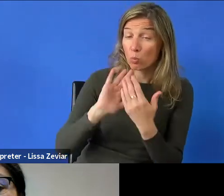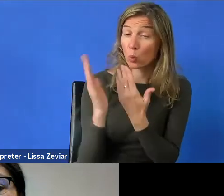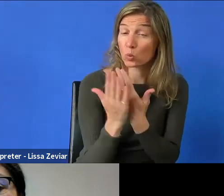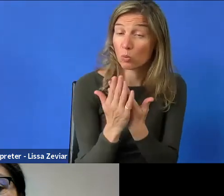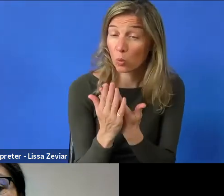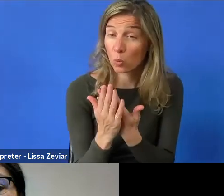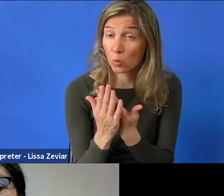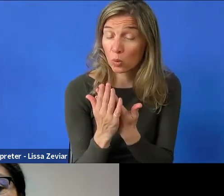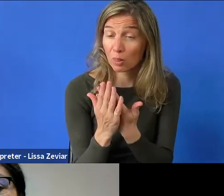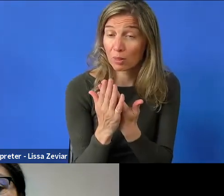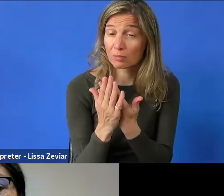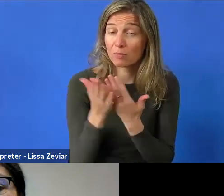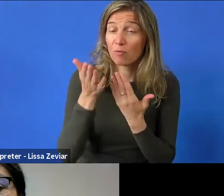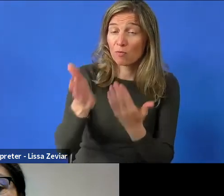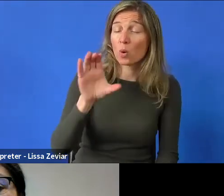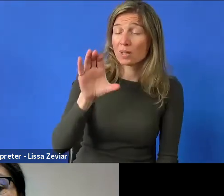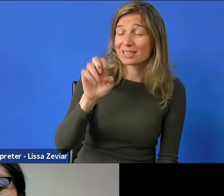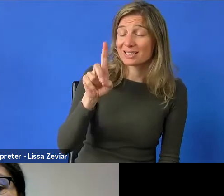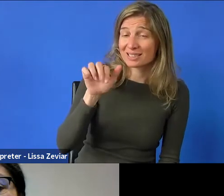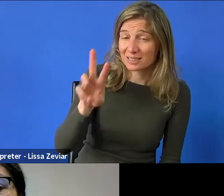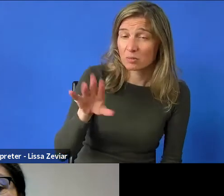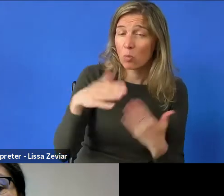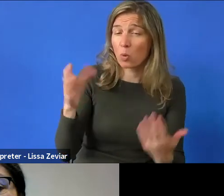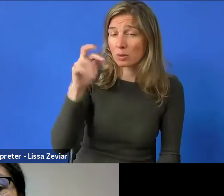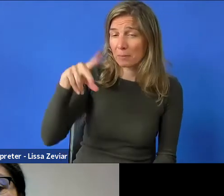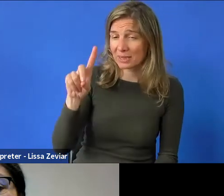by the different Member States to the main conventions.